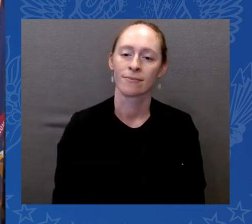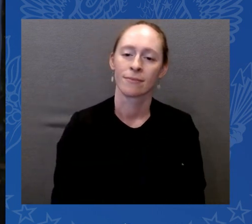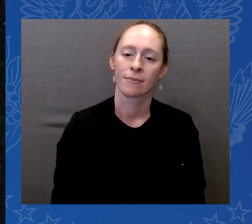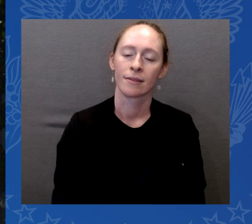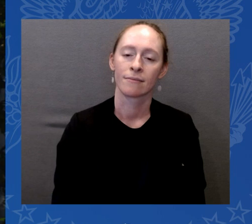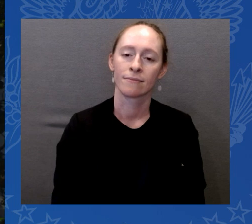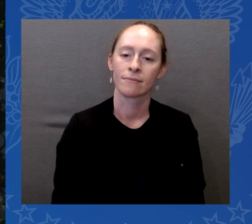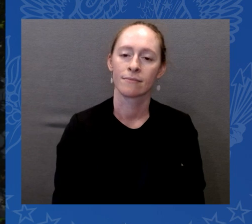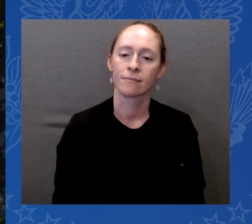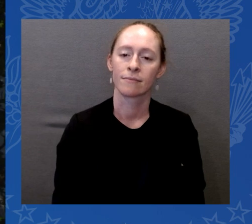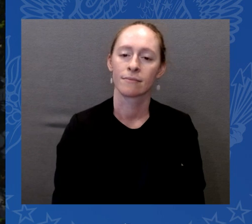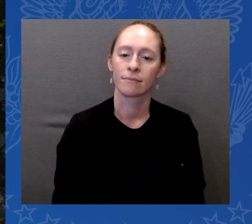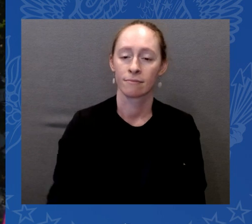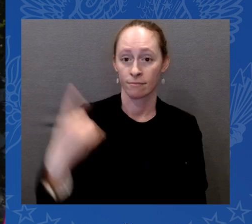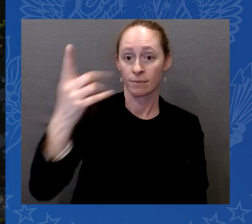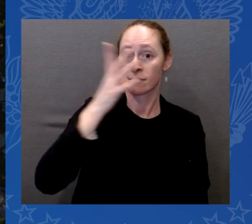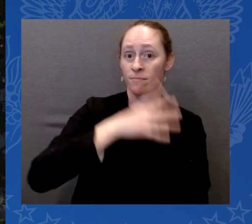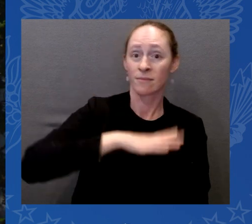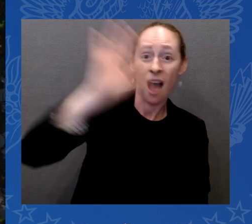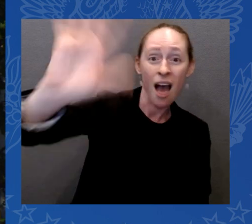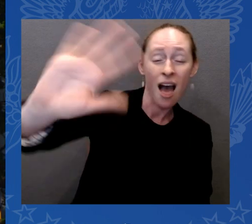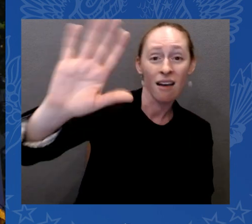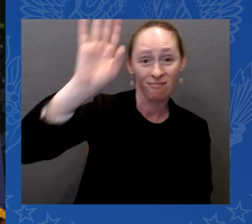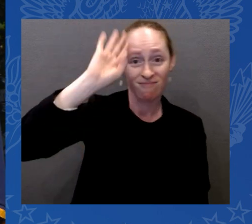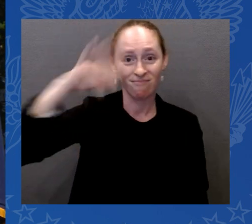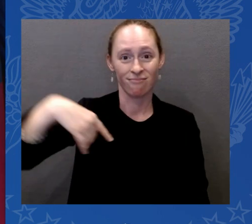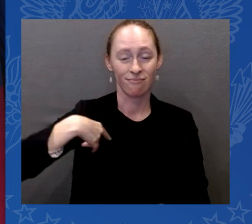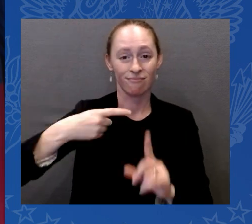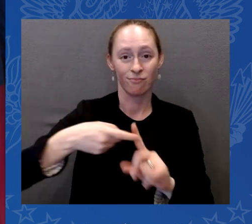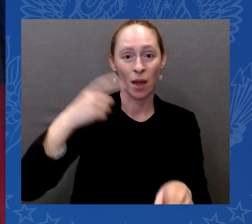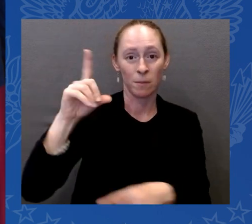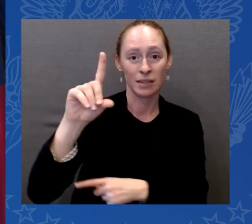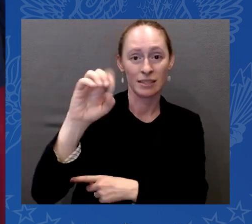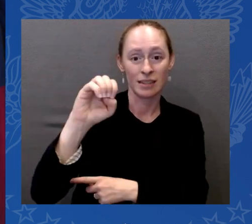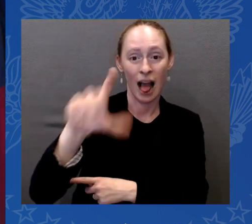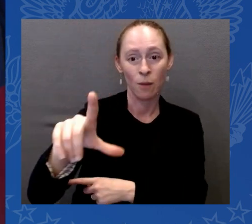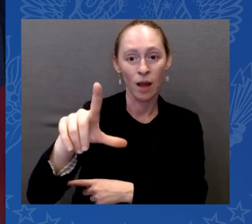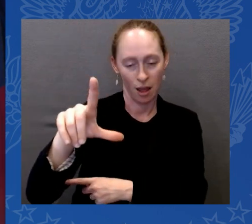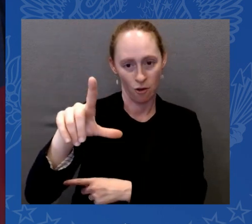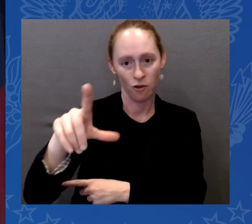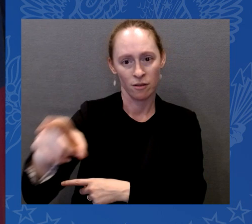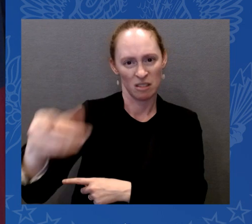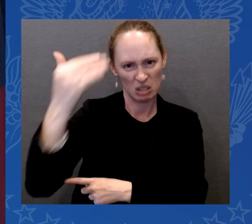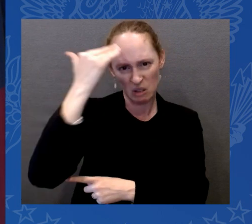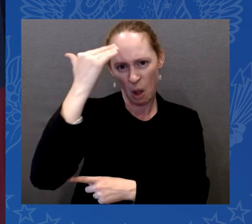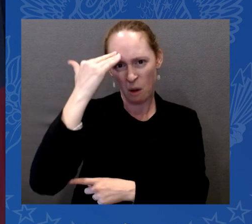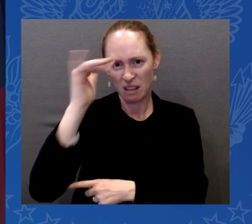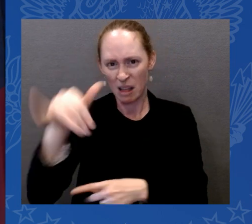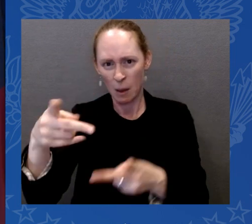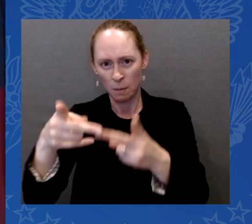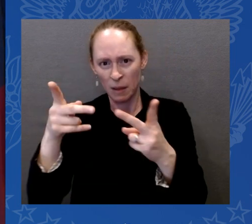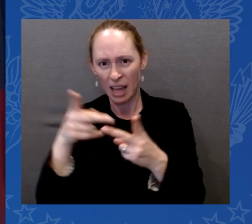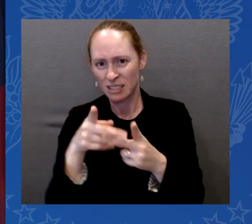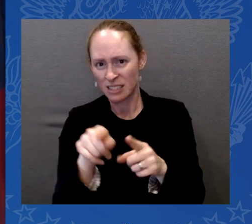It's one of those fence-line communities where all of the pollution, all those factories -- You know, I grew up in a little town called Claymont,